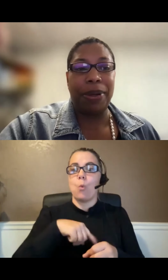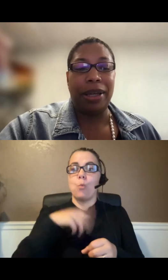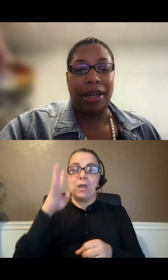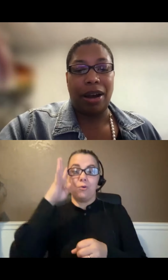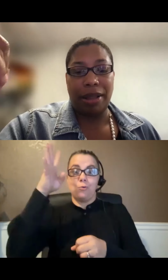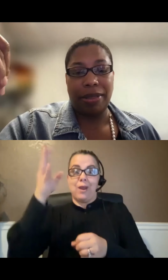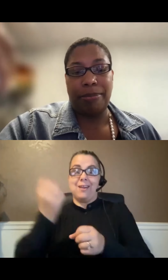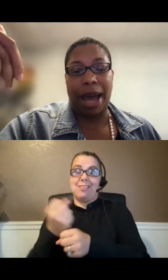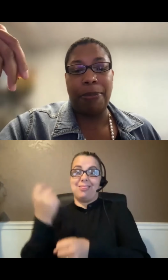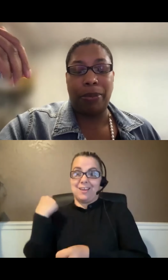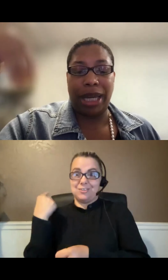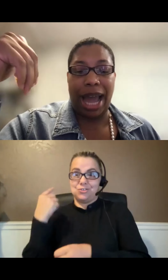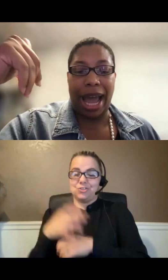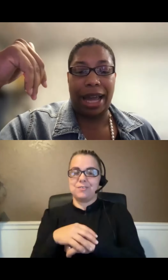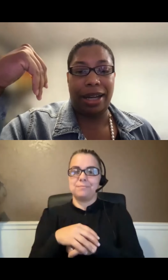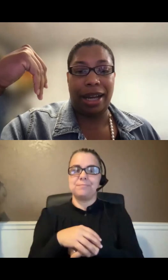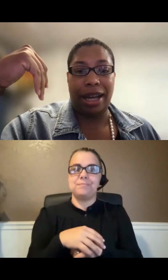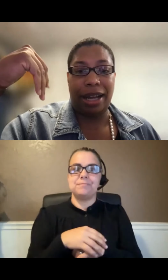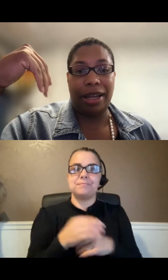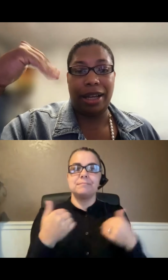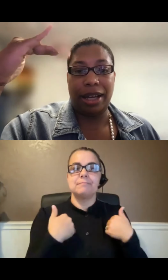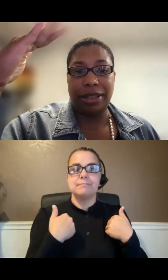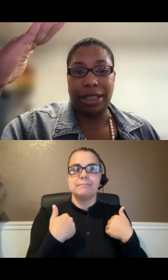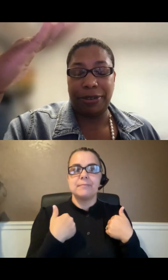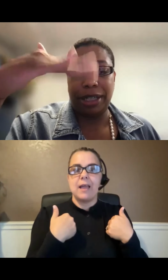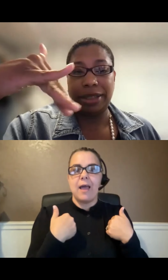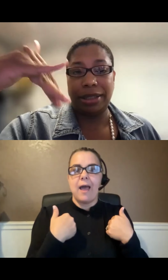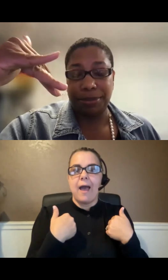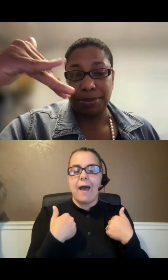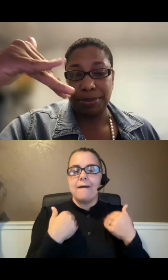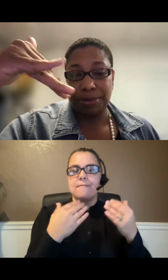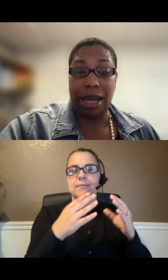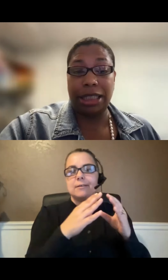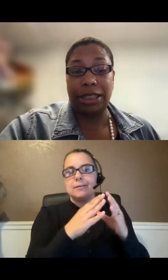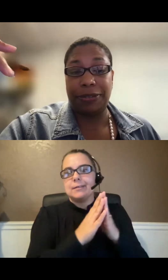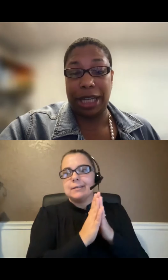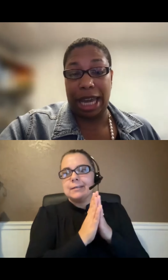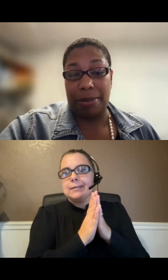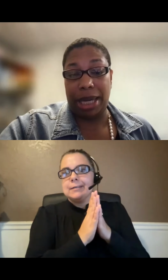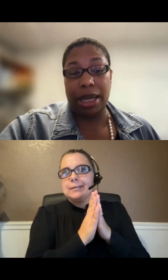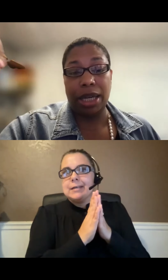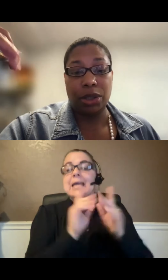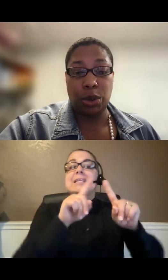On the map, we had different subway lines for gaming,